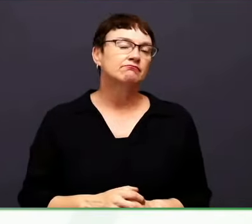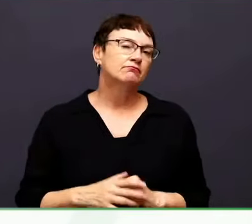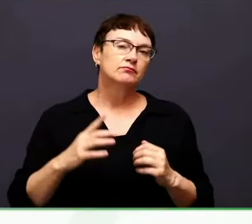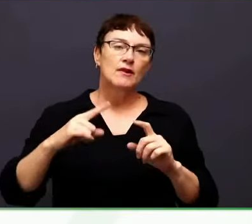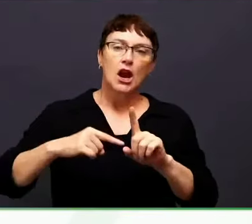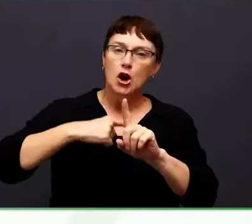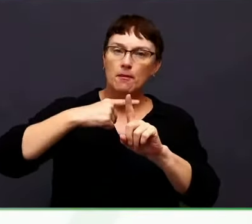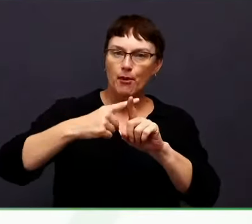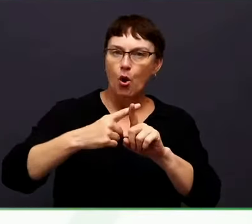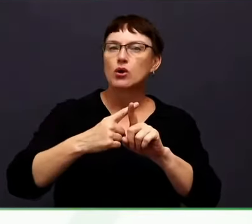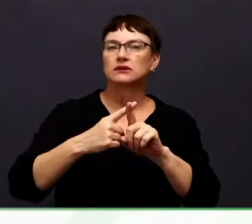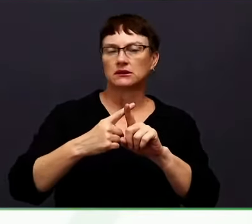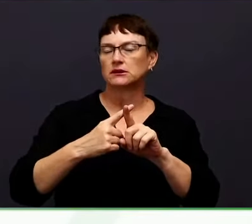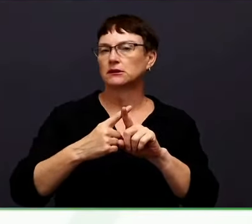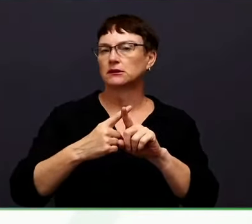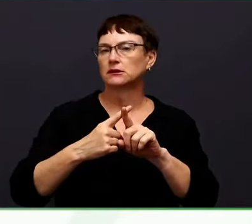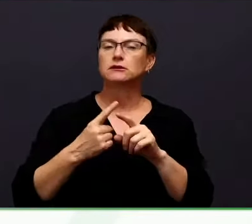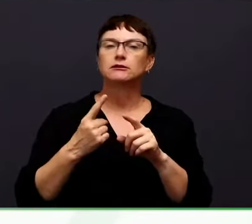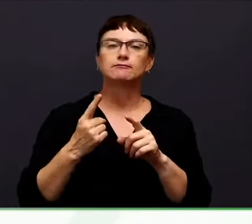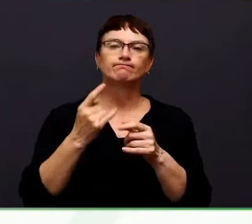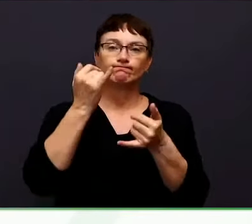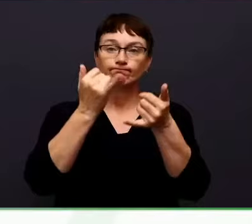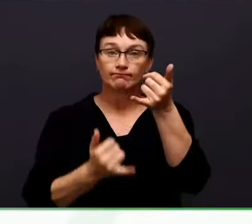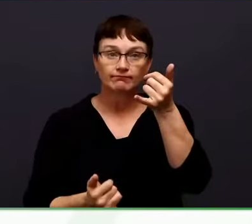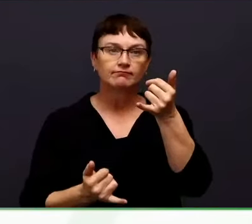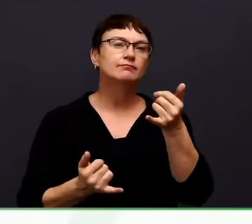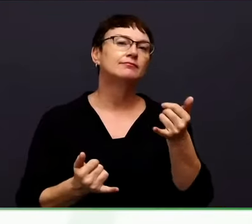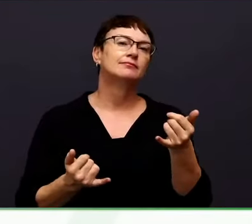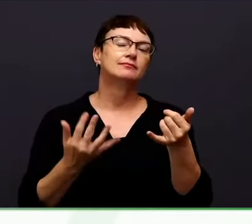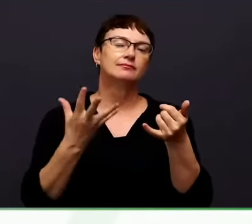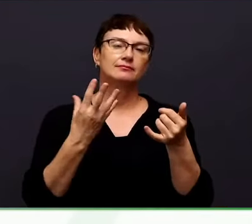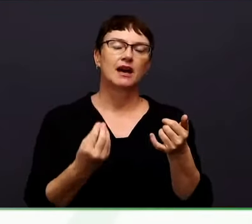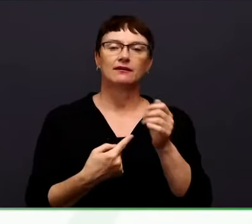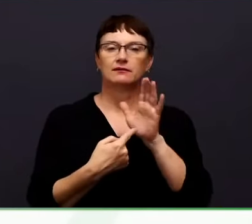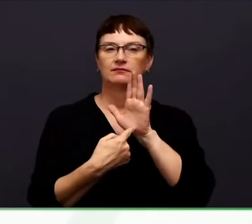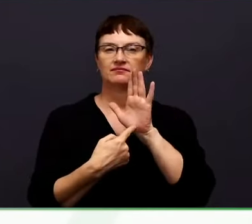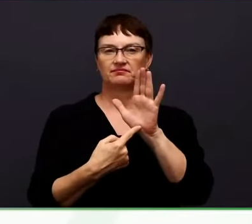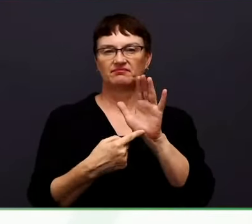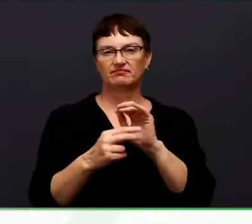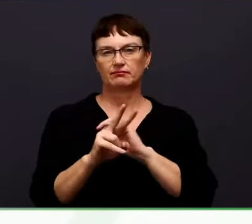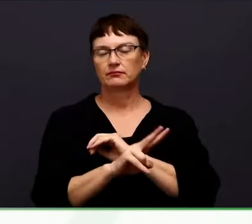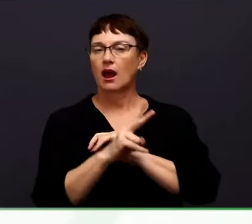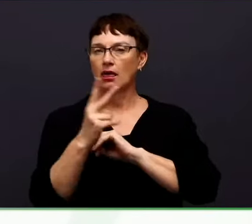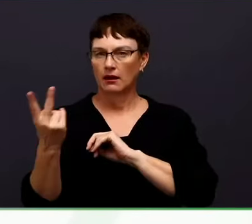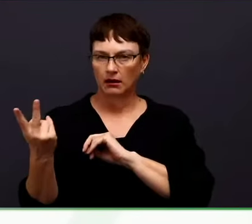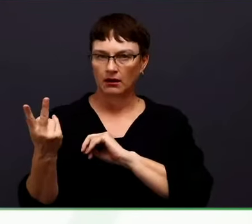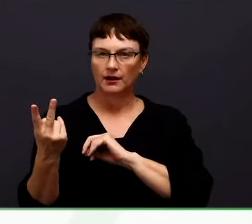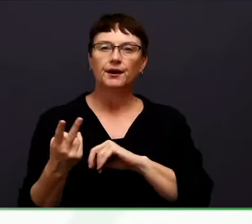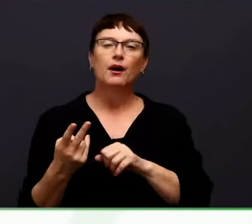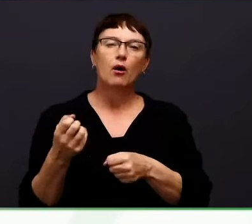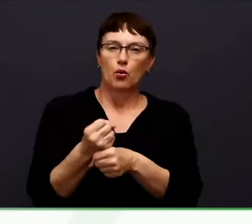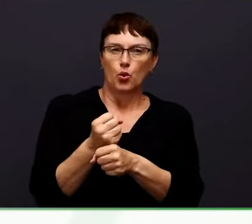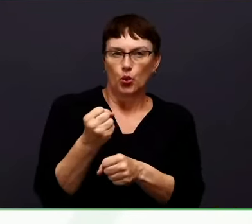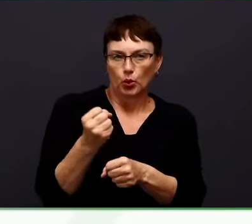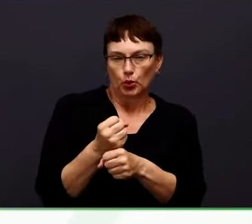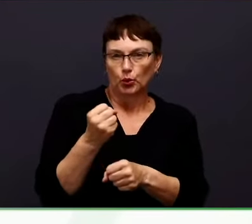team, this is my organisation that I work for.